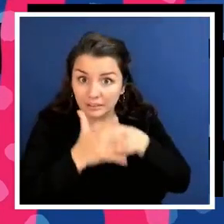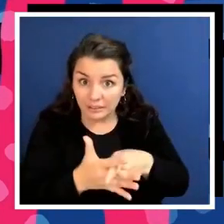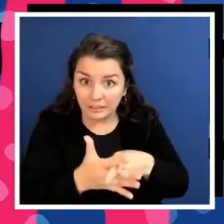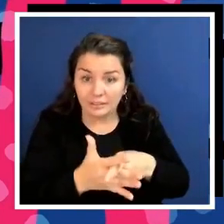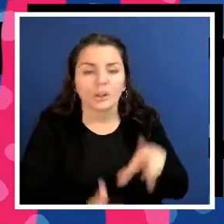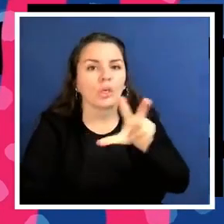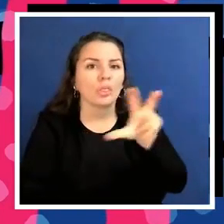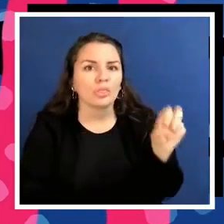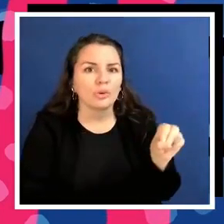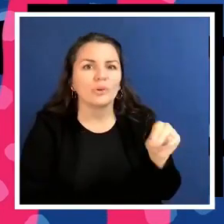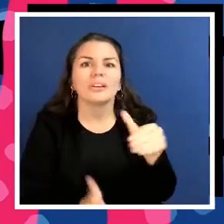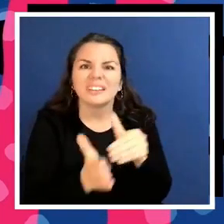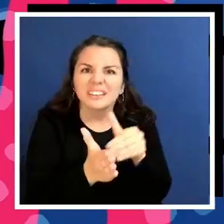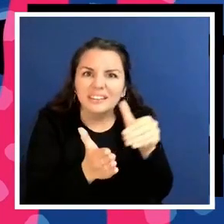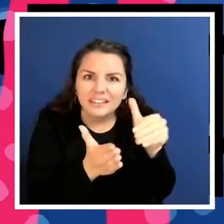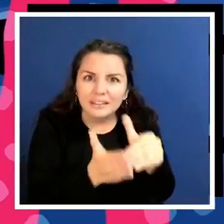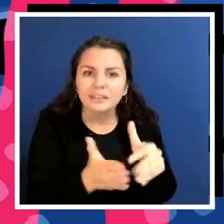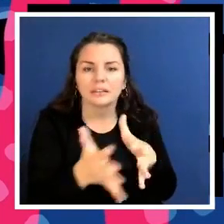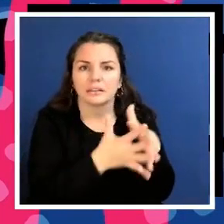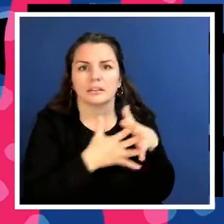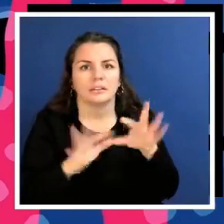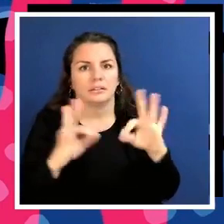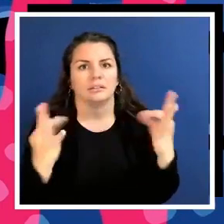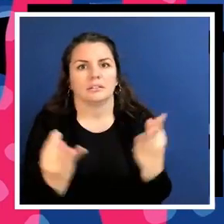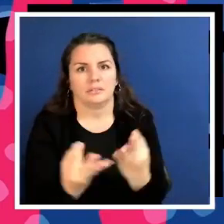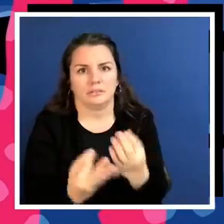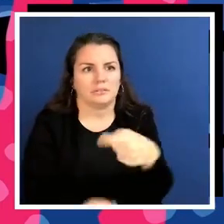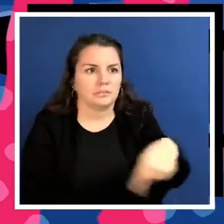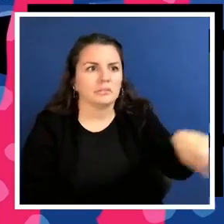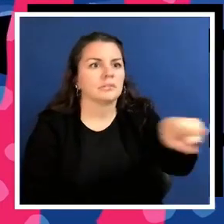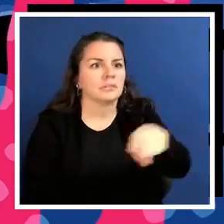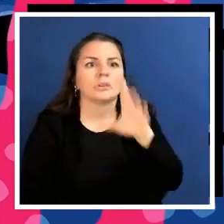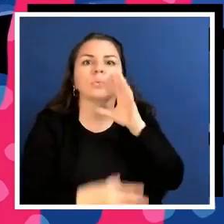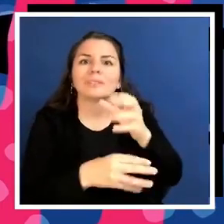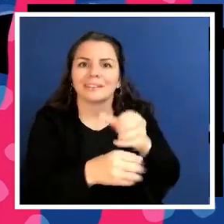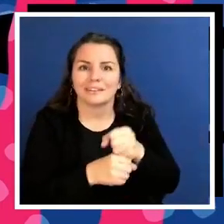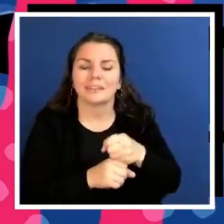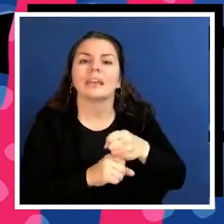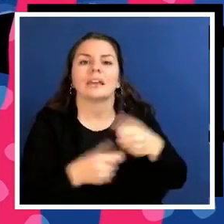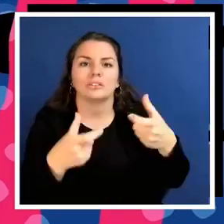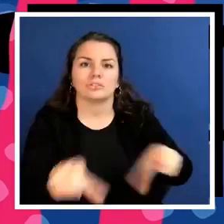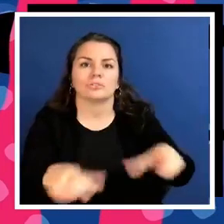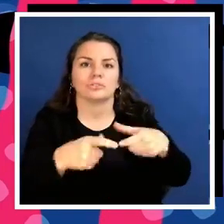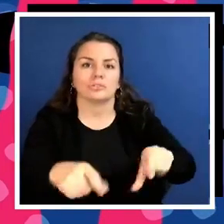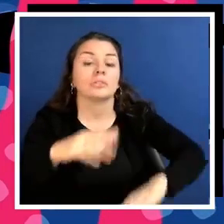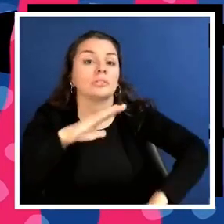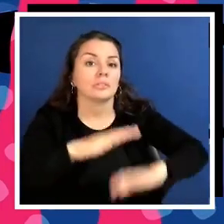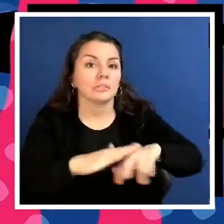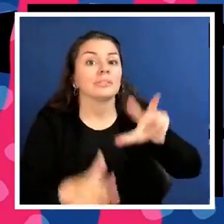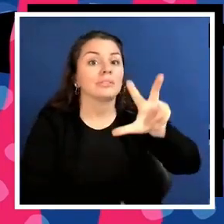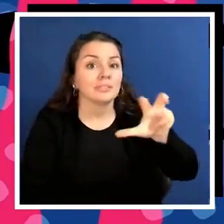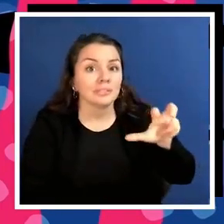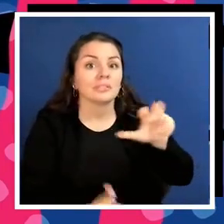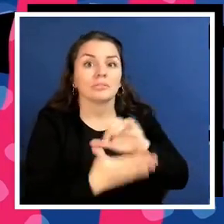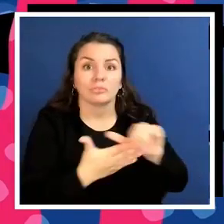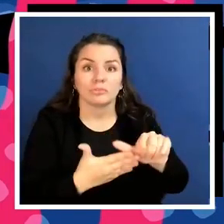STARTING NOW. I WILL SAY THAT AGAIN.